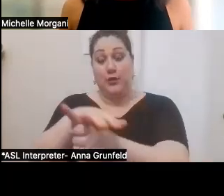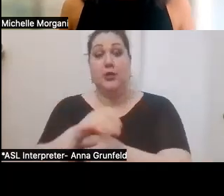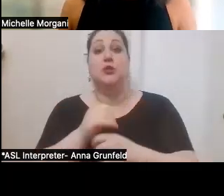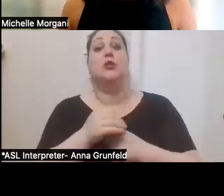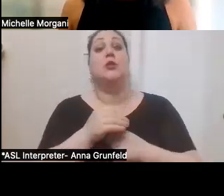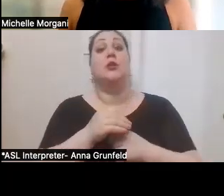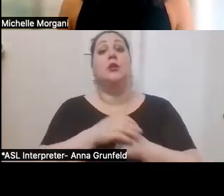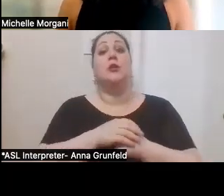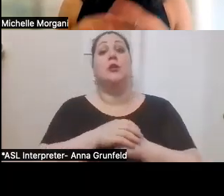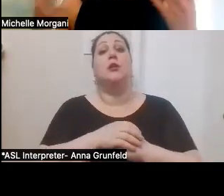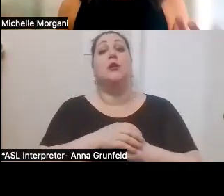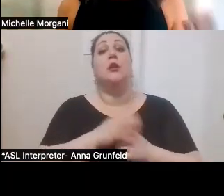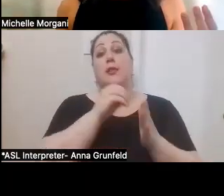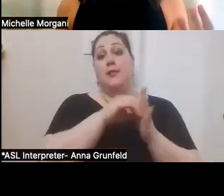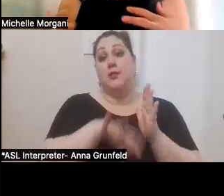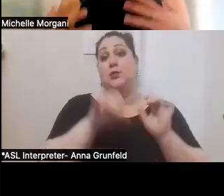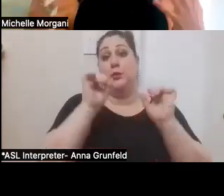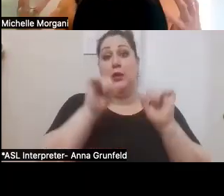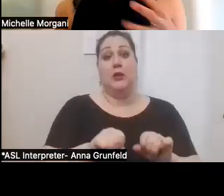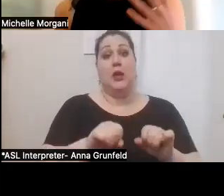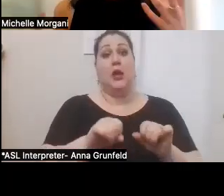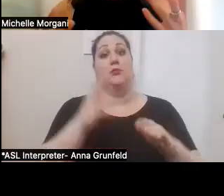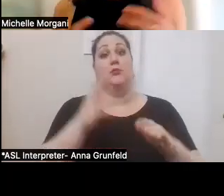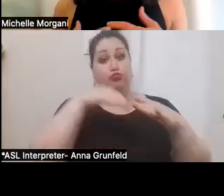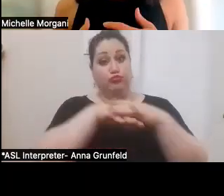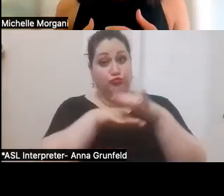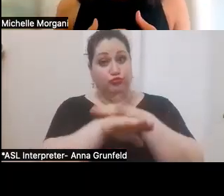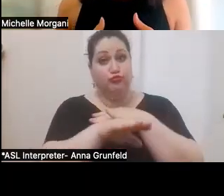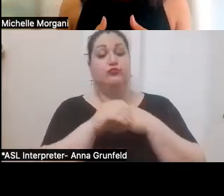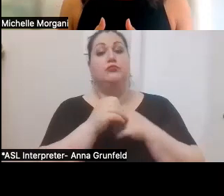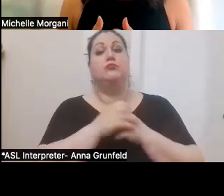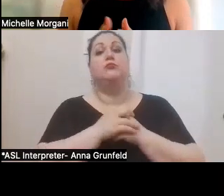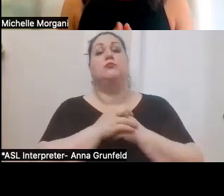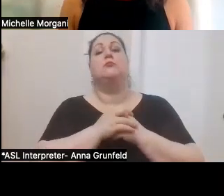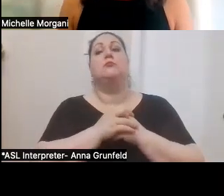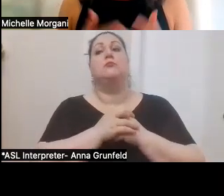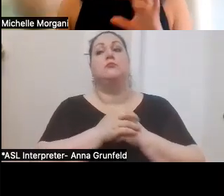So, we also want to again, considerations that we would also be a part of this,